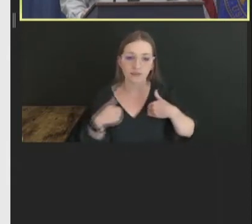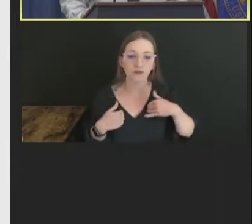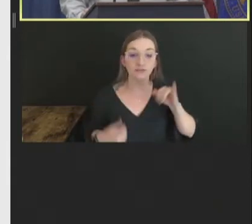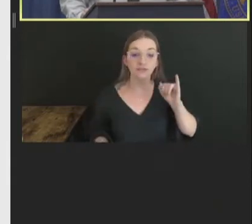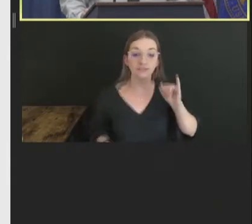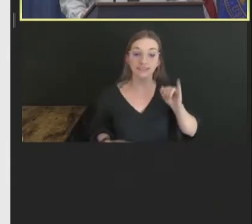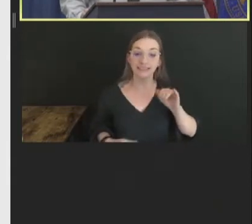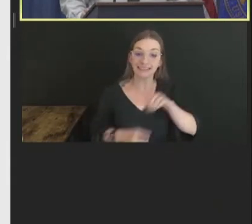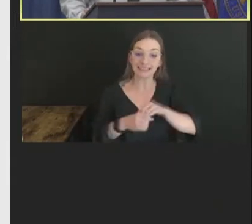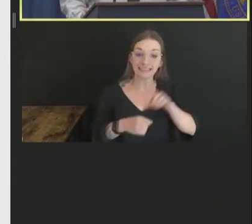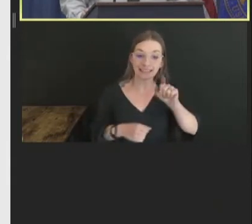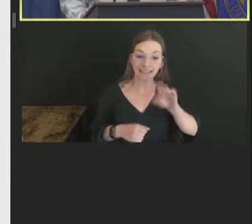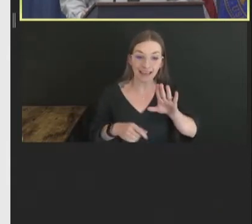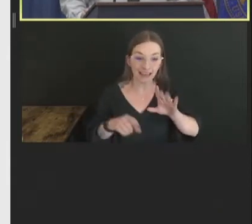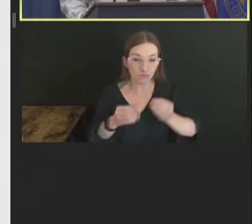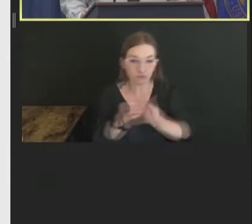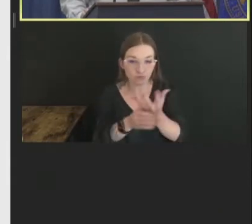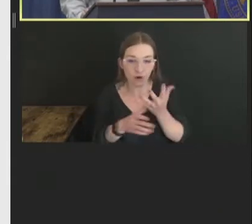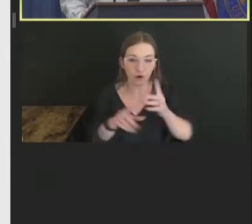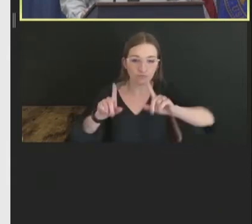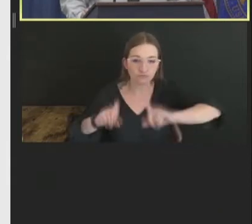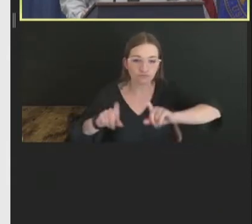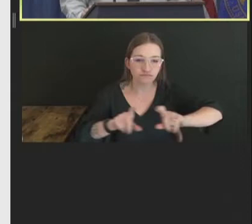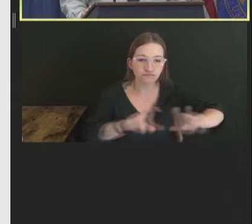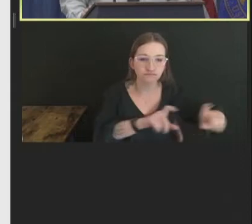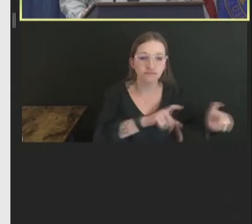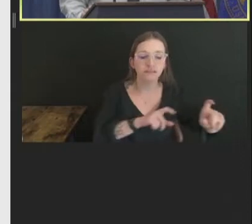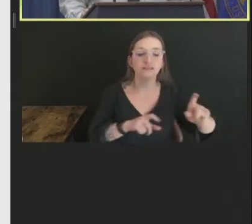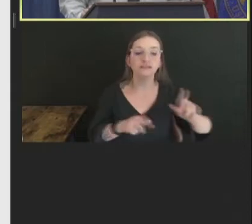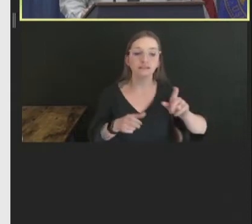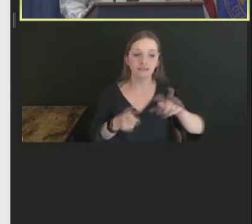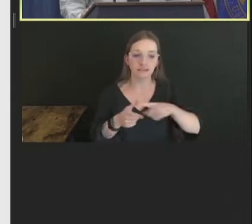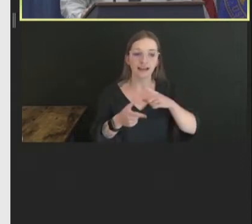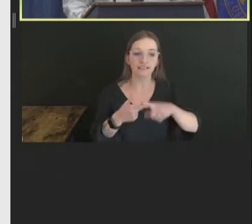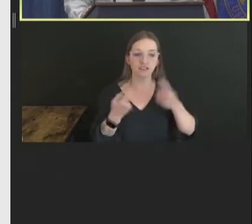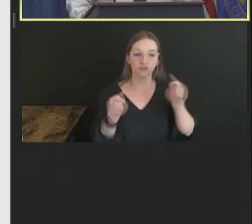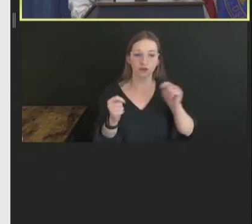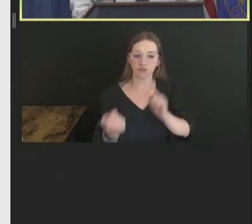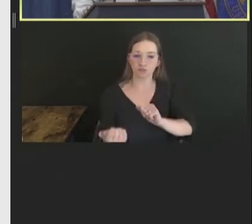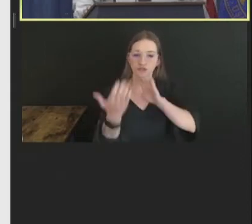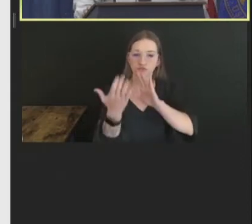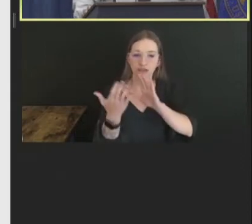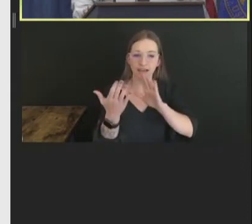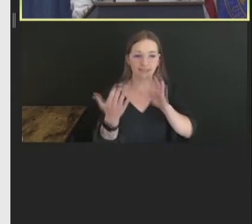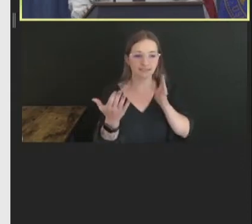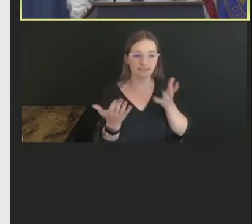in terms of to try to address these -- the contribution of these mutations to virus